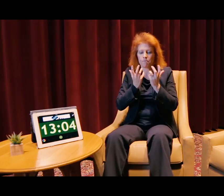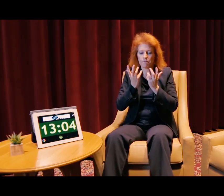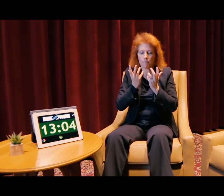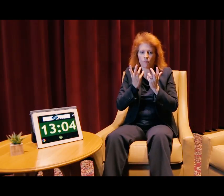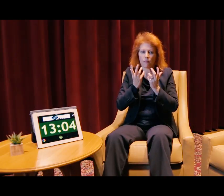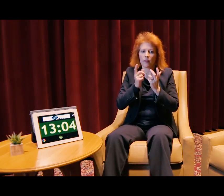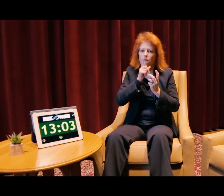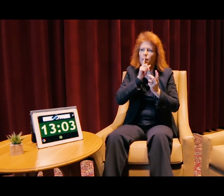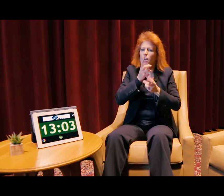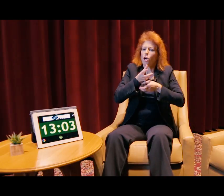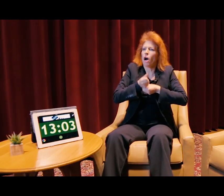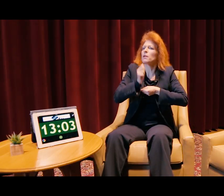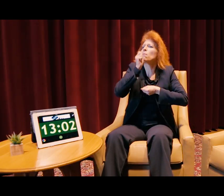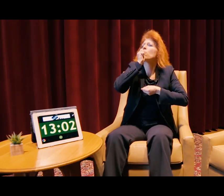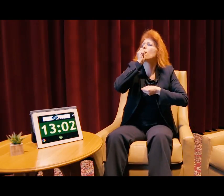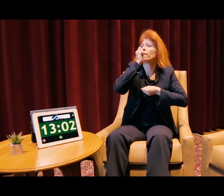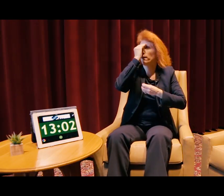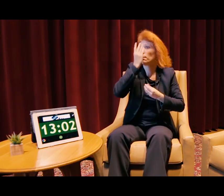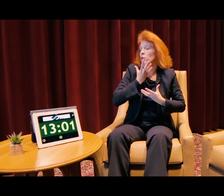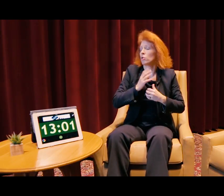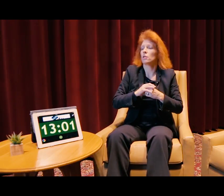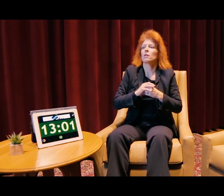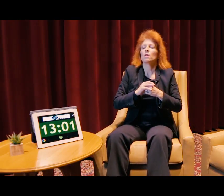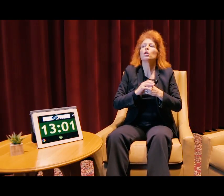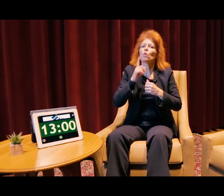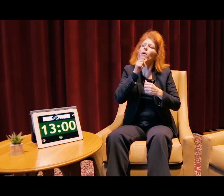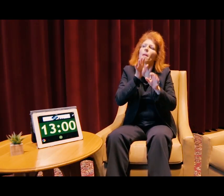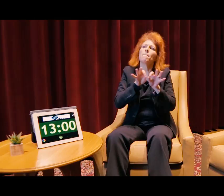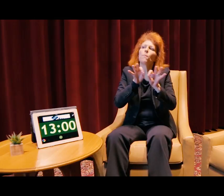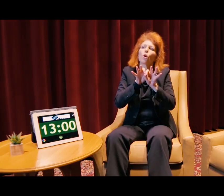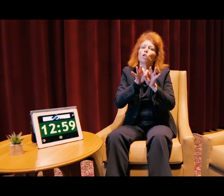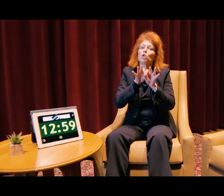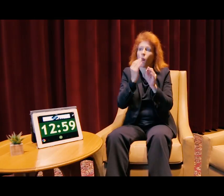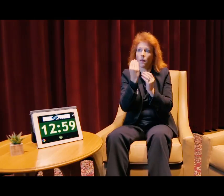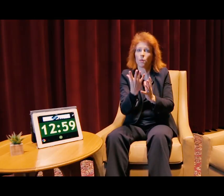very confidential information, if you will. So it's important to me to initially build a very strong